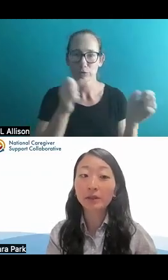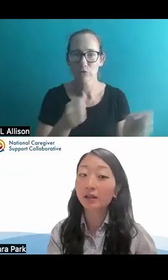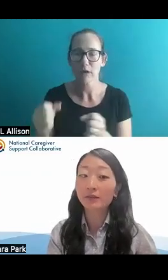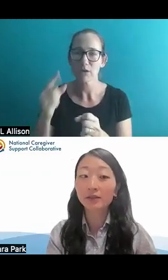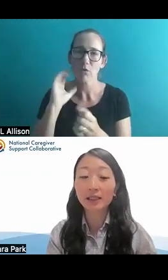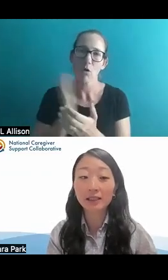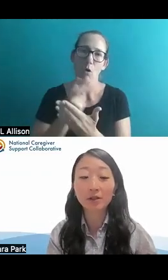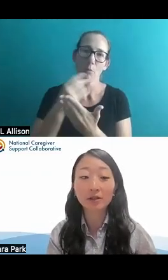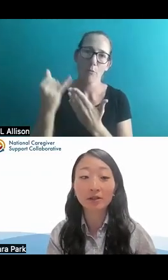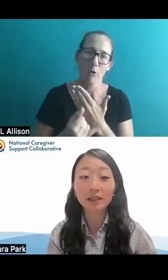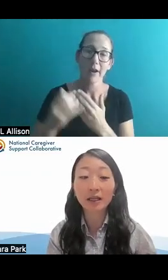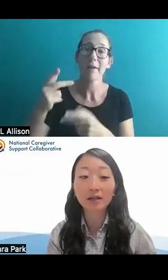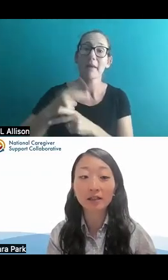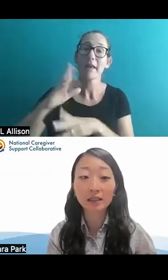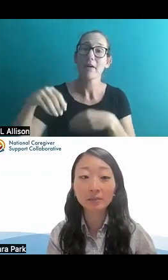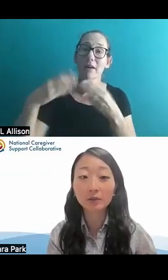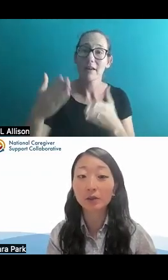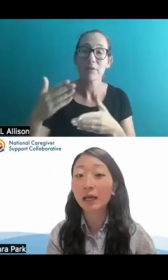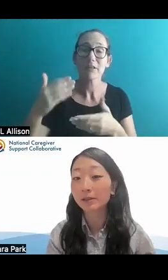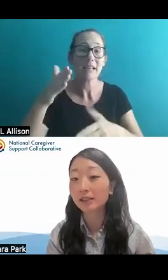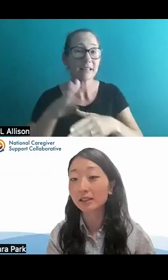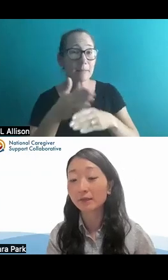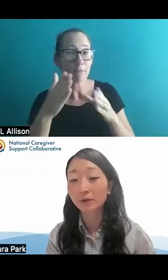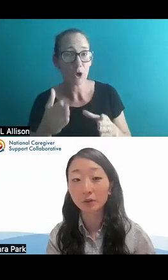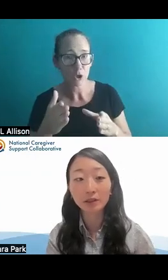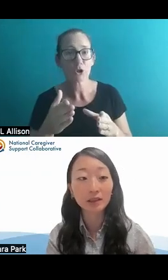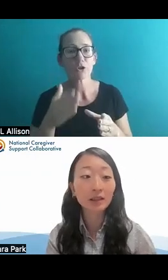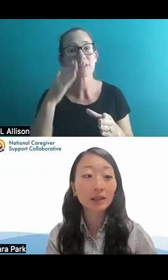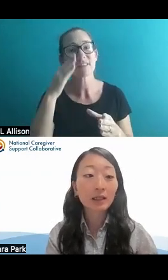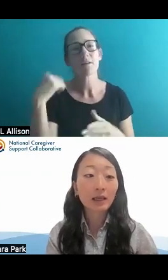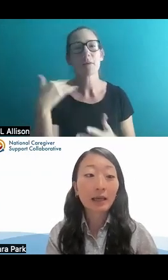Caregivers as Partners in Care Teams or CAP-CT for short. I am